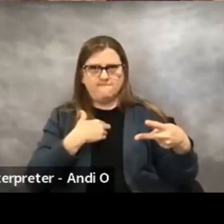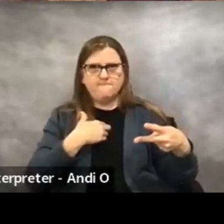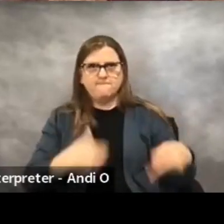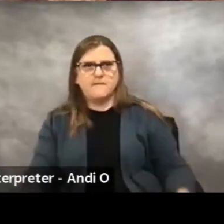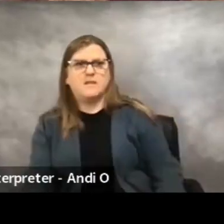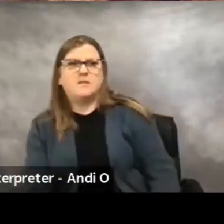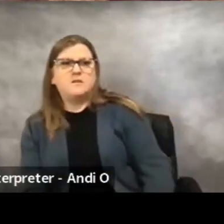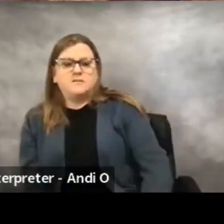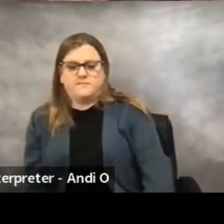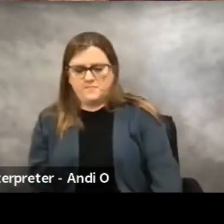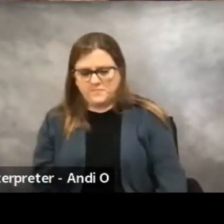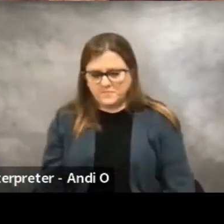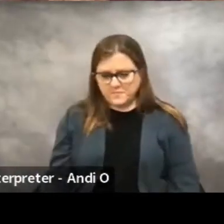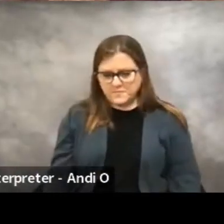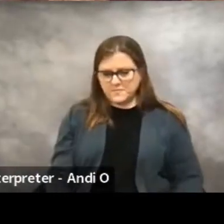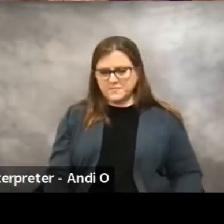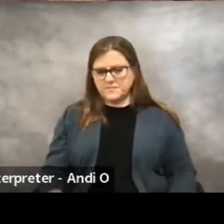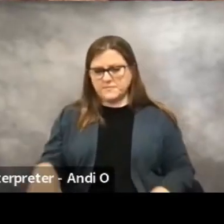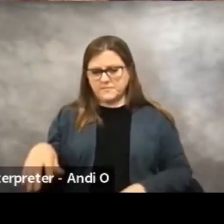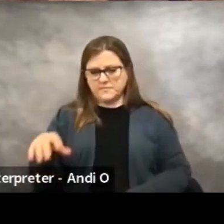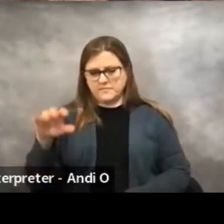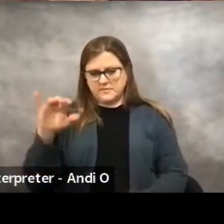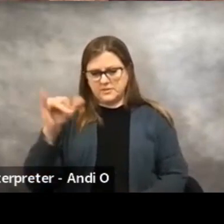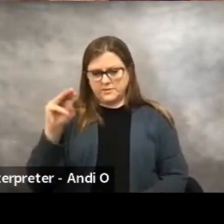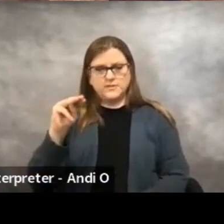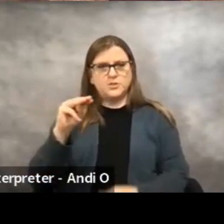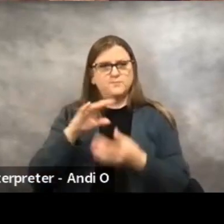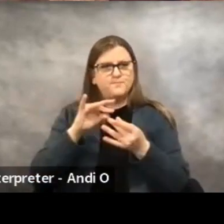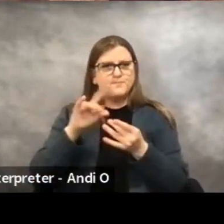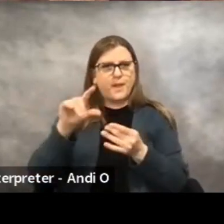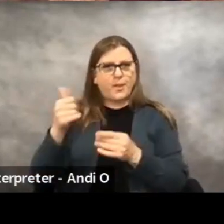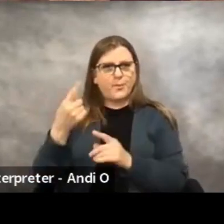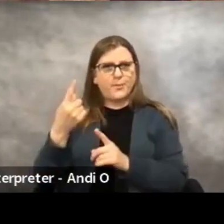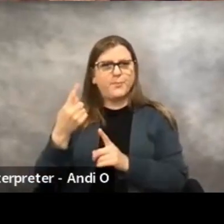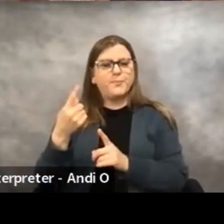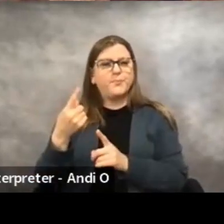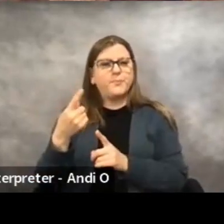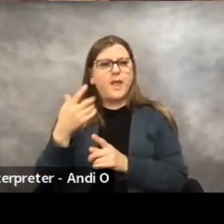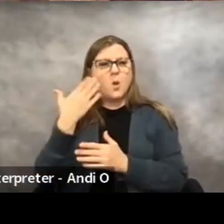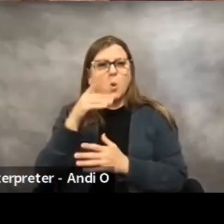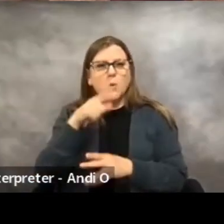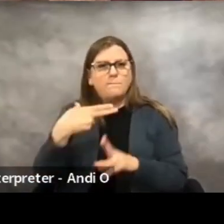Jim Pender: I'll just say one other thing. I can't remember who referenced this, but the importance of having, you know,